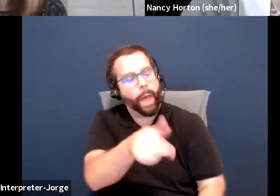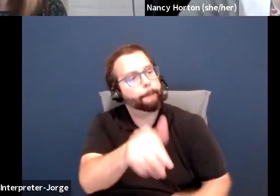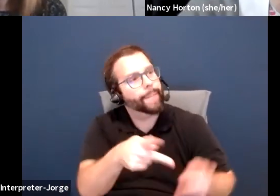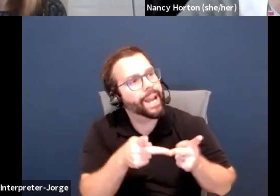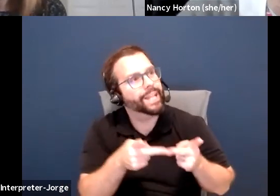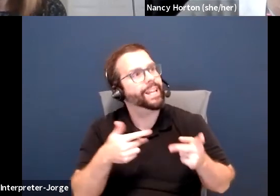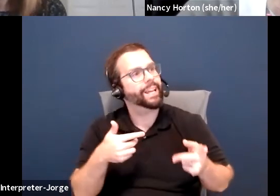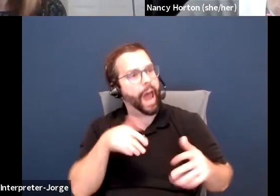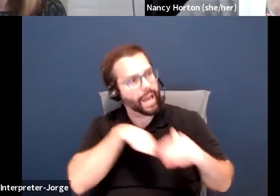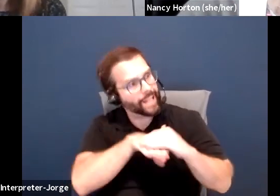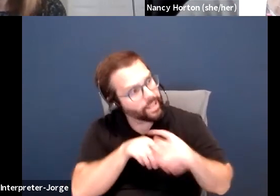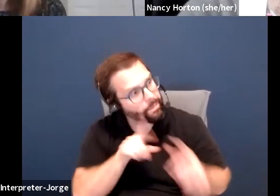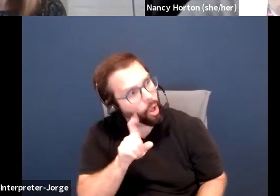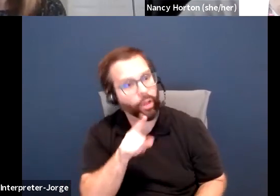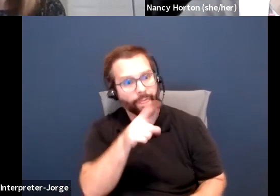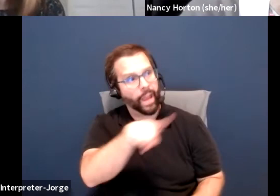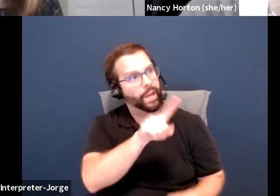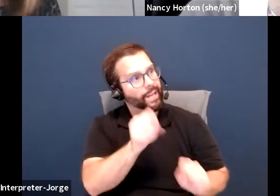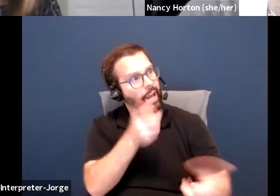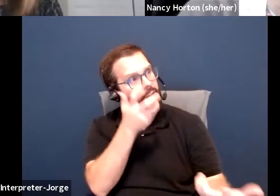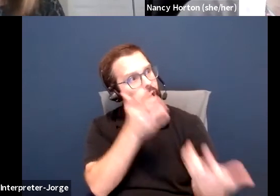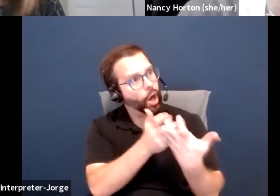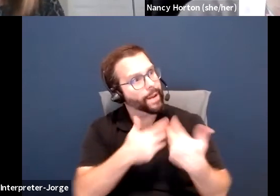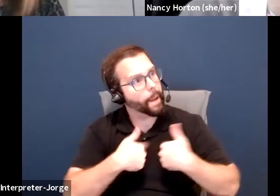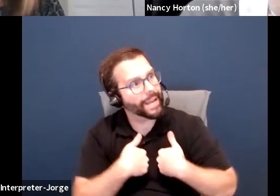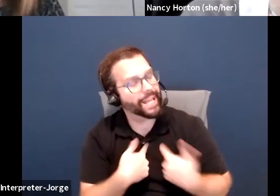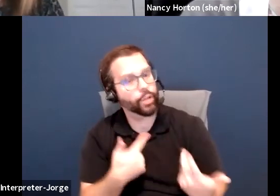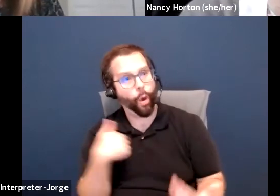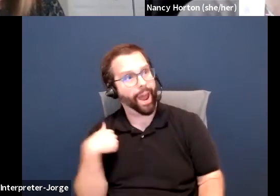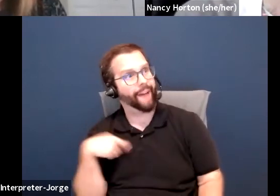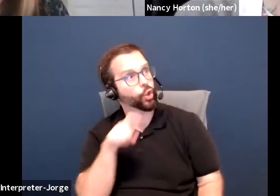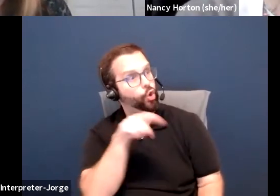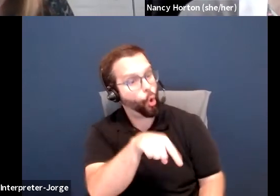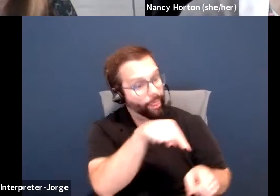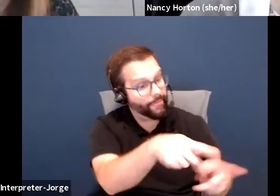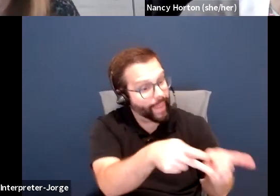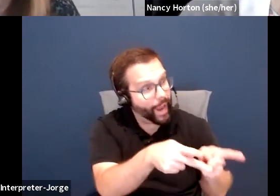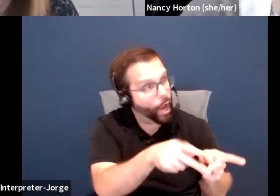know. Where do I go to get a vaccine? Is it accessible? Are they going to be